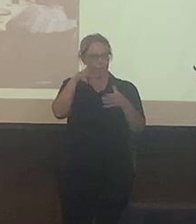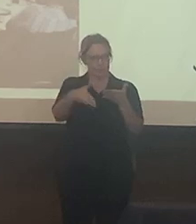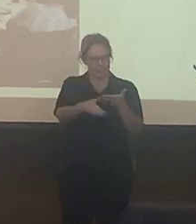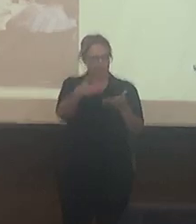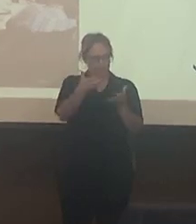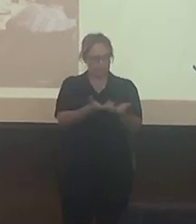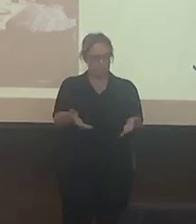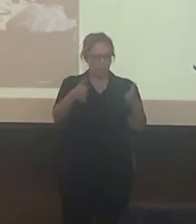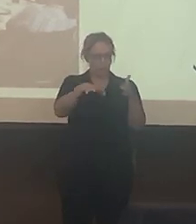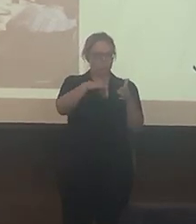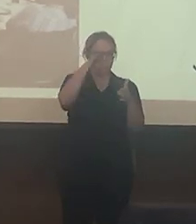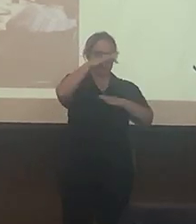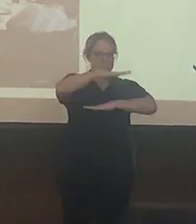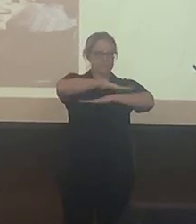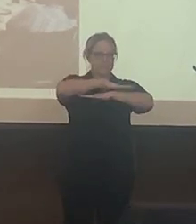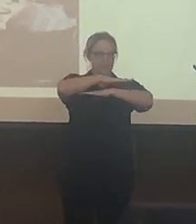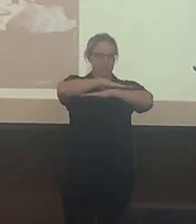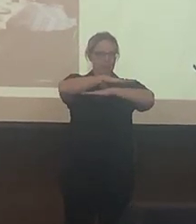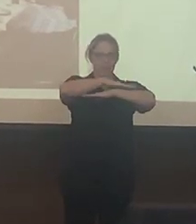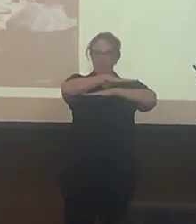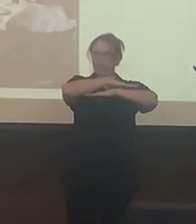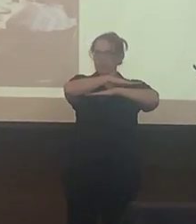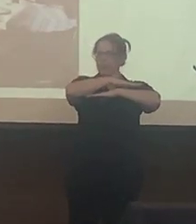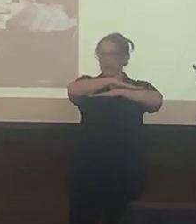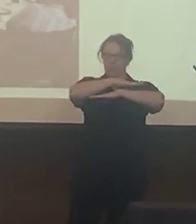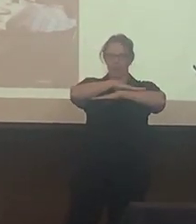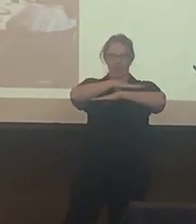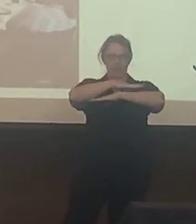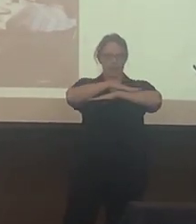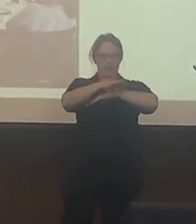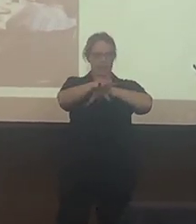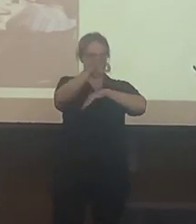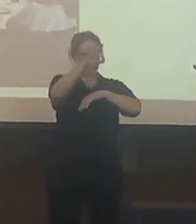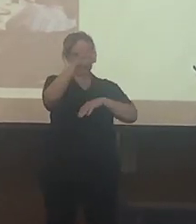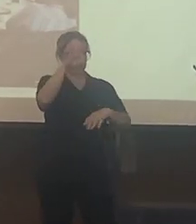and find the table you need by the table you'll find a chair